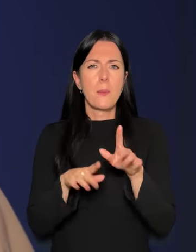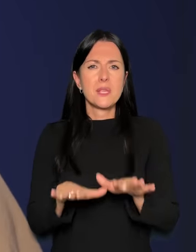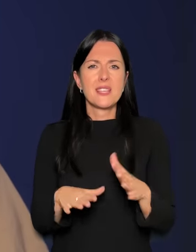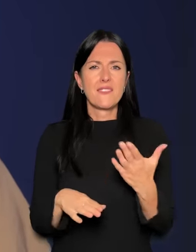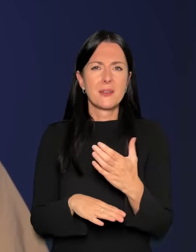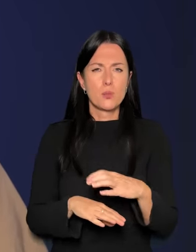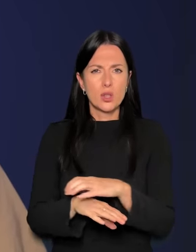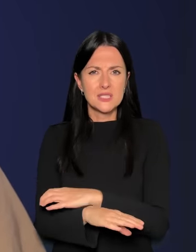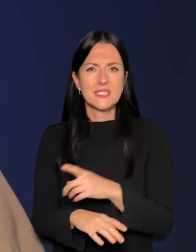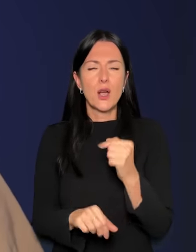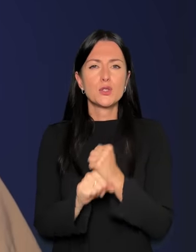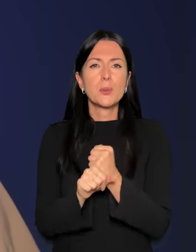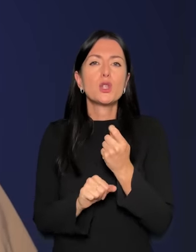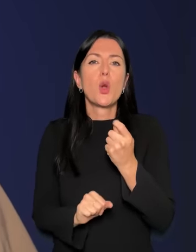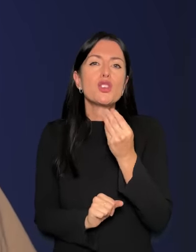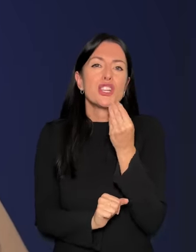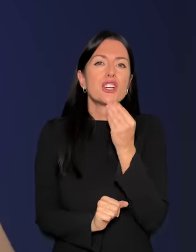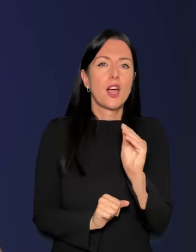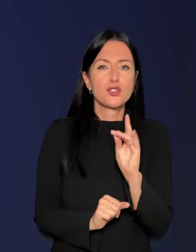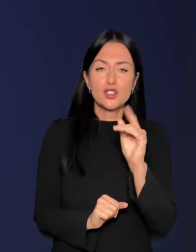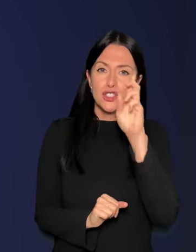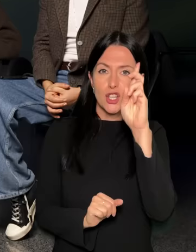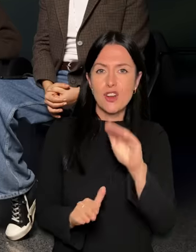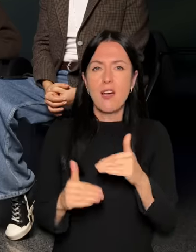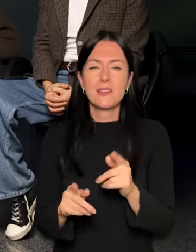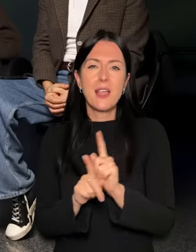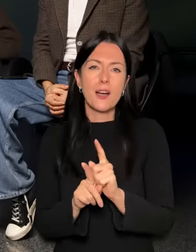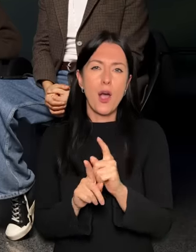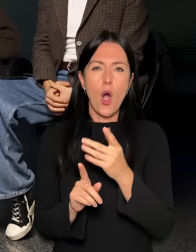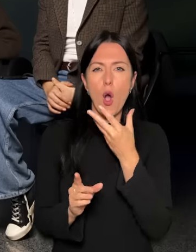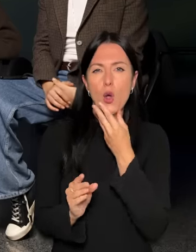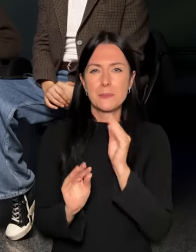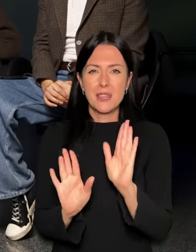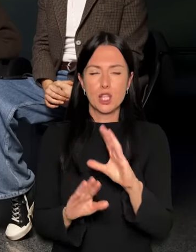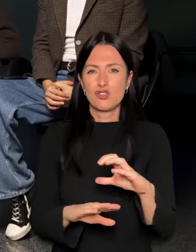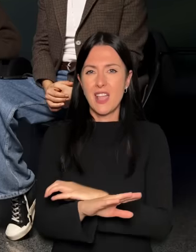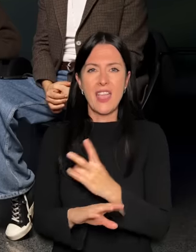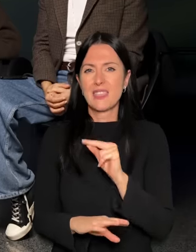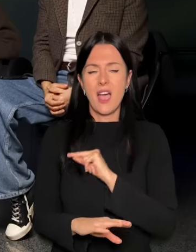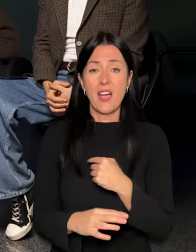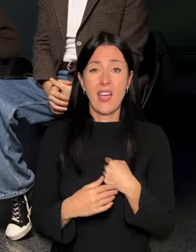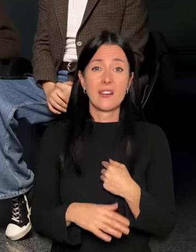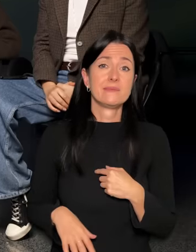and found a local prosthetist who made something slightly better than what the state offered. It was just a purely cosmetic prosthetic, non-functional,